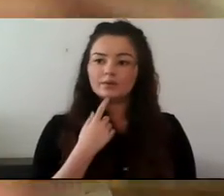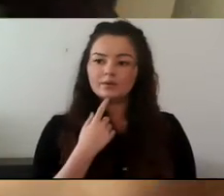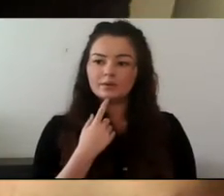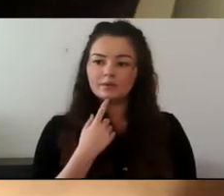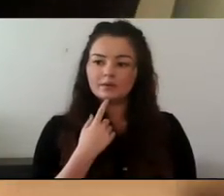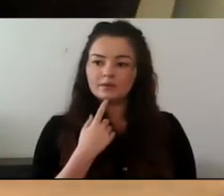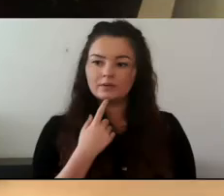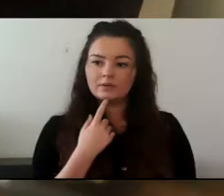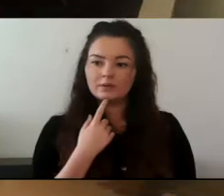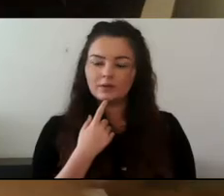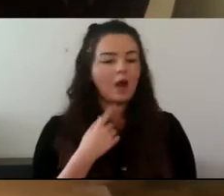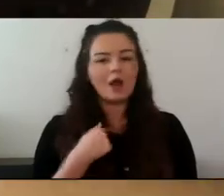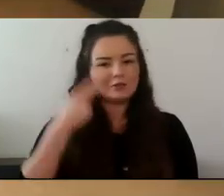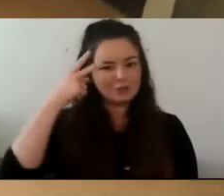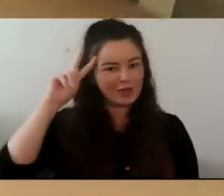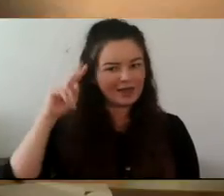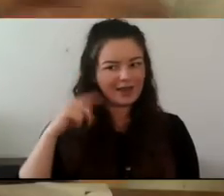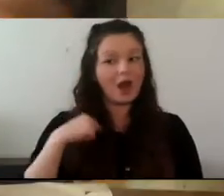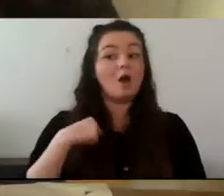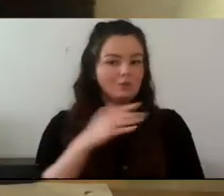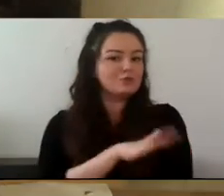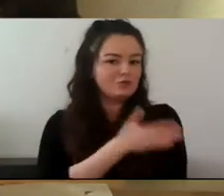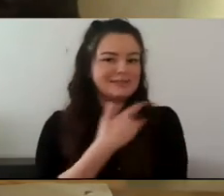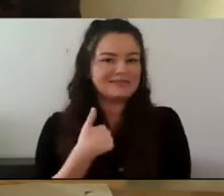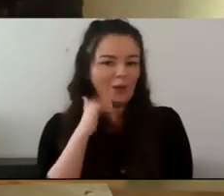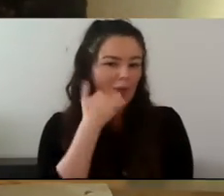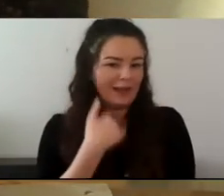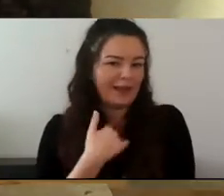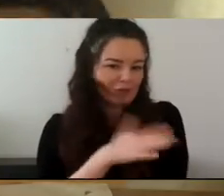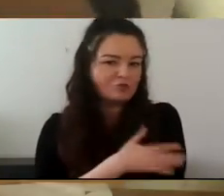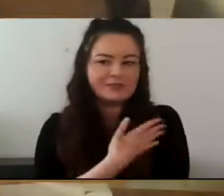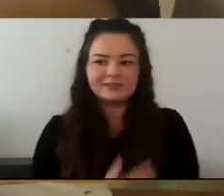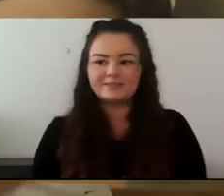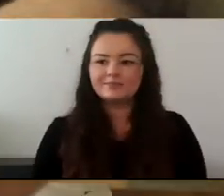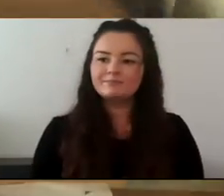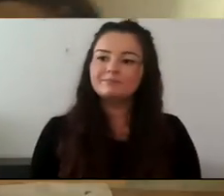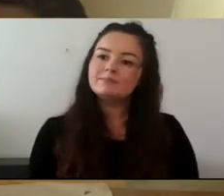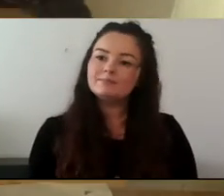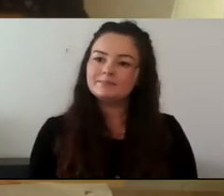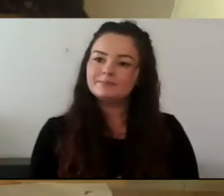do two yellows? Yeah, I'm going to do this in my green. So I'm just going to paint again, paint the back of my